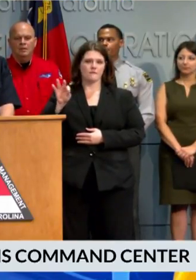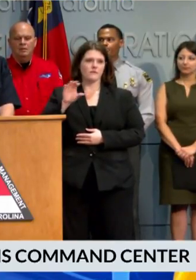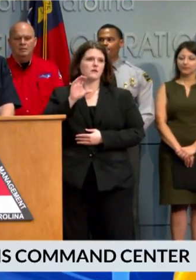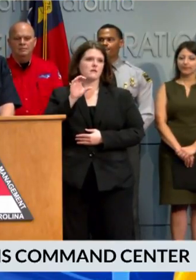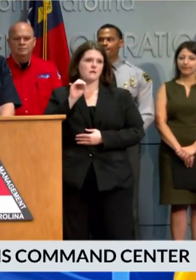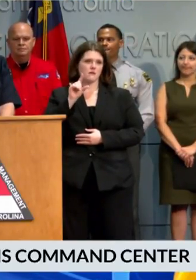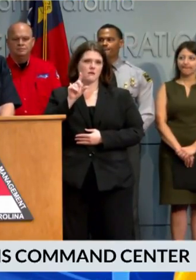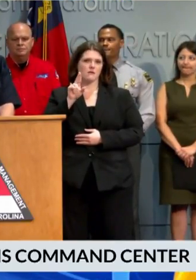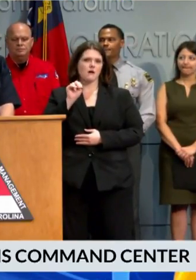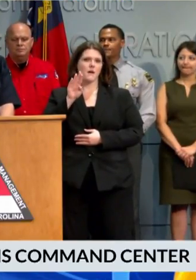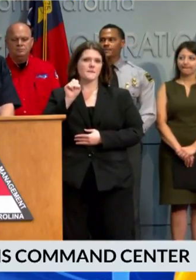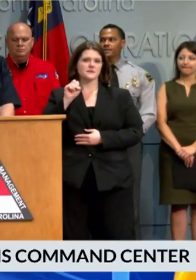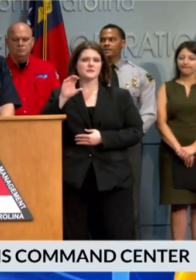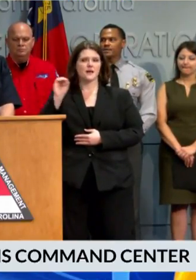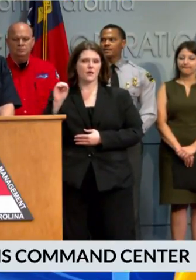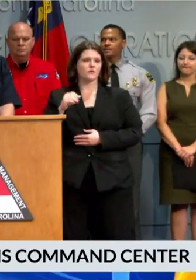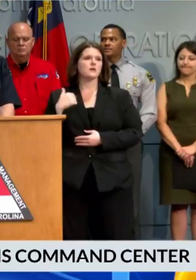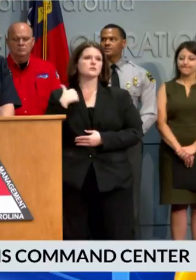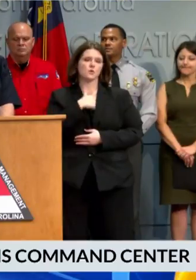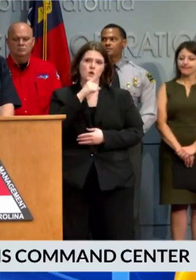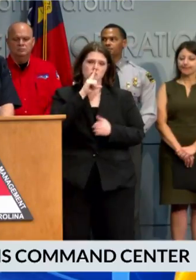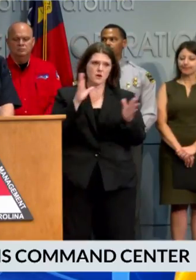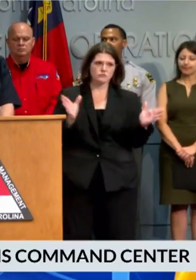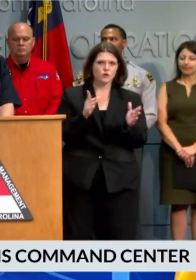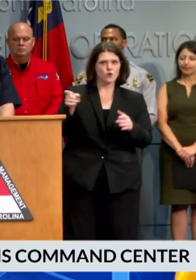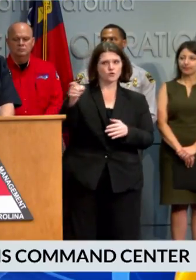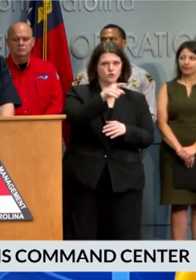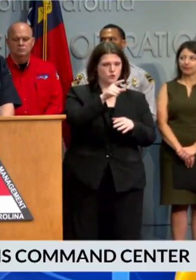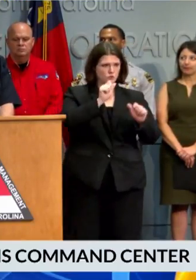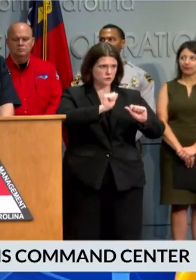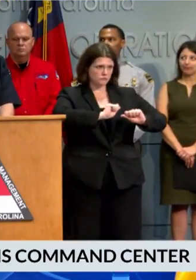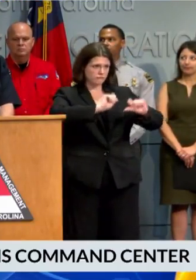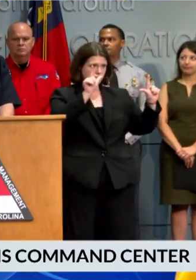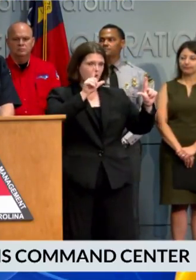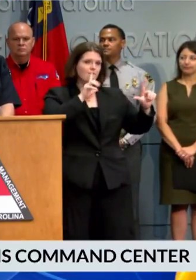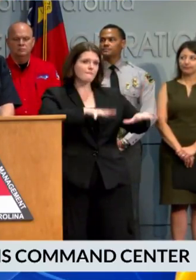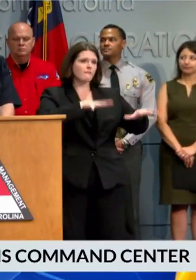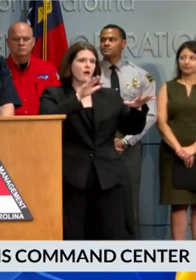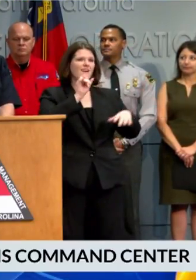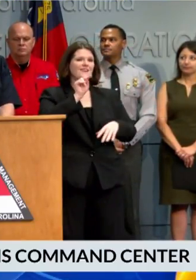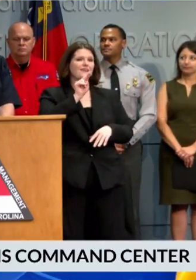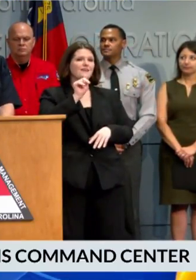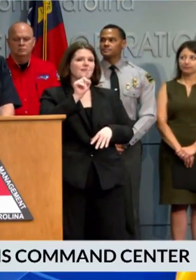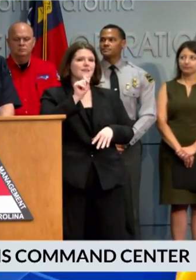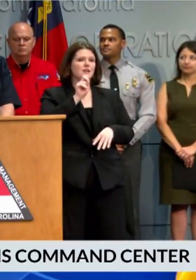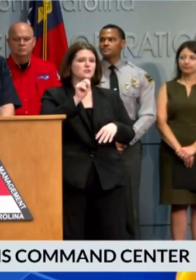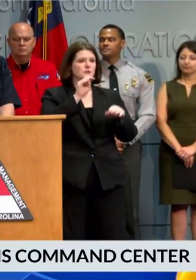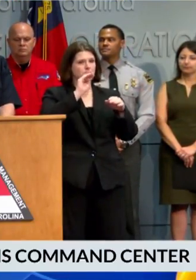FLOOD LEVEL UNTIL THE 20th. AND THEN THE LUMBAR RIVER AT